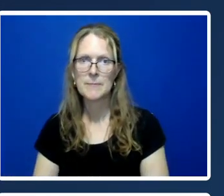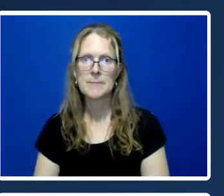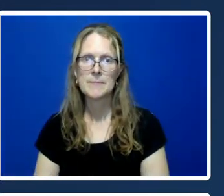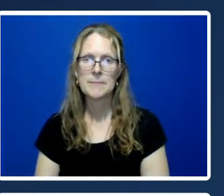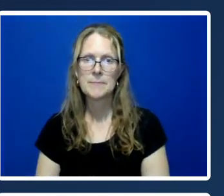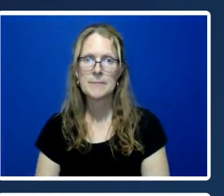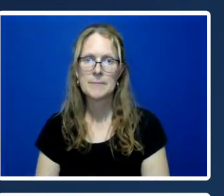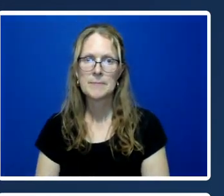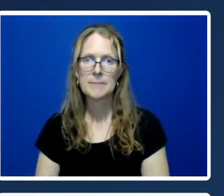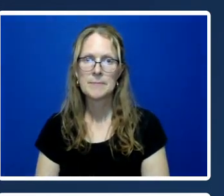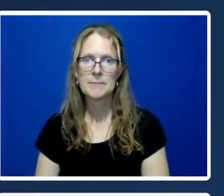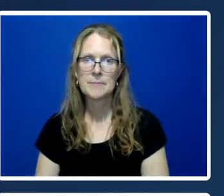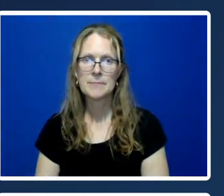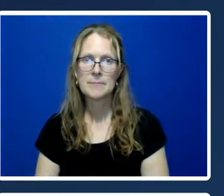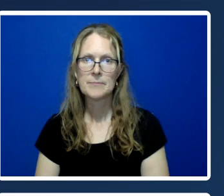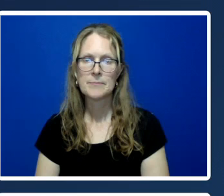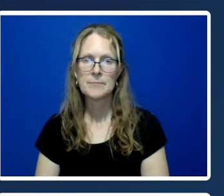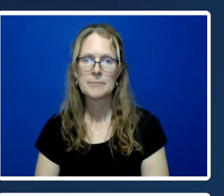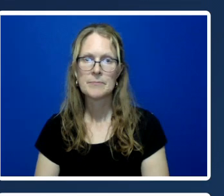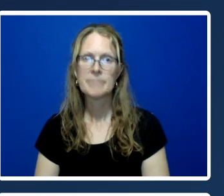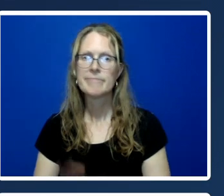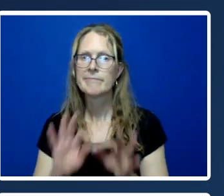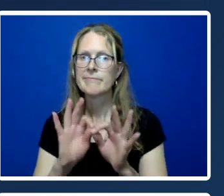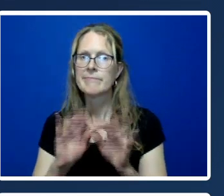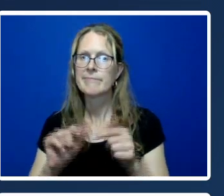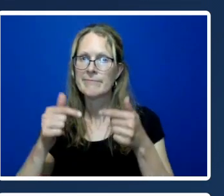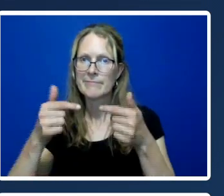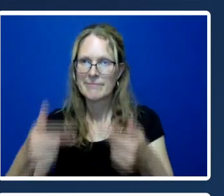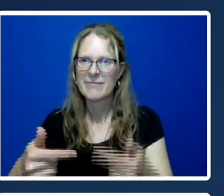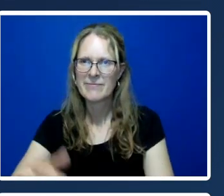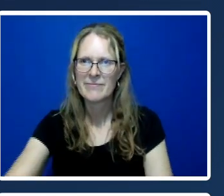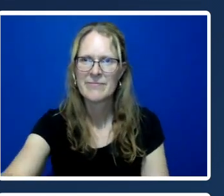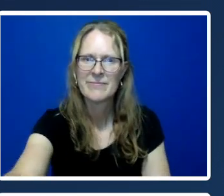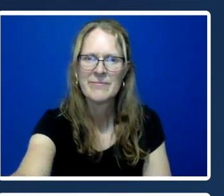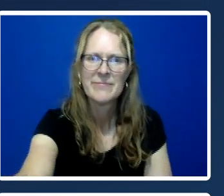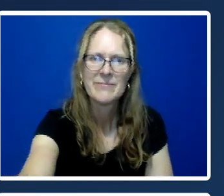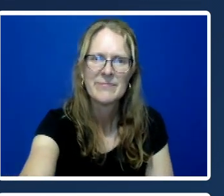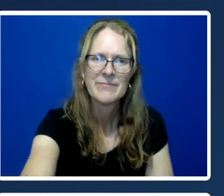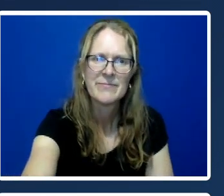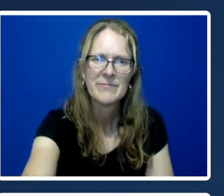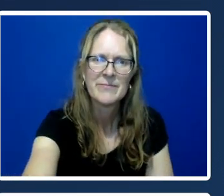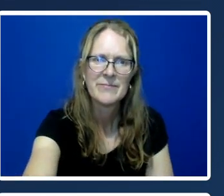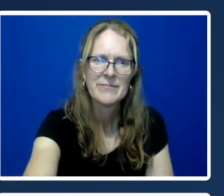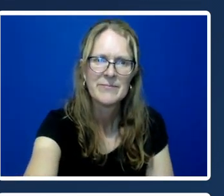So, now is my turn to engage in the chat. So, now I would like -- love for you to answer